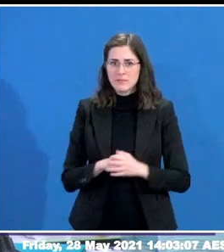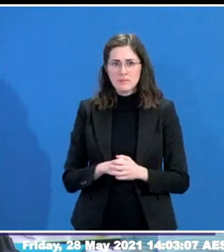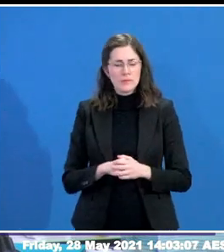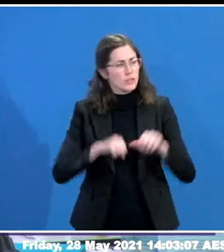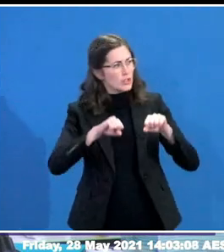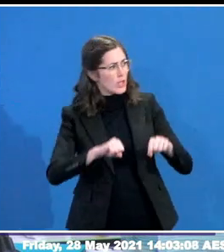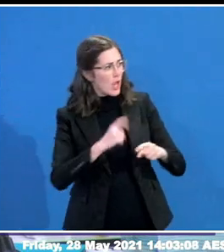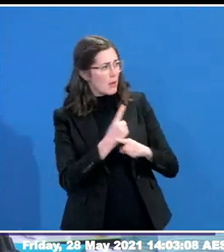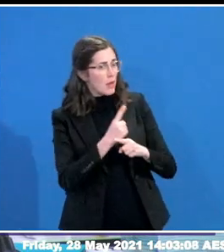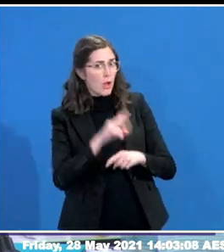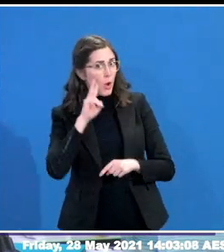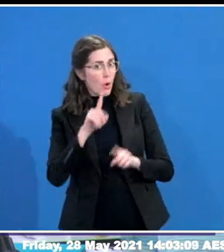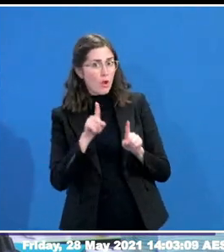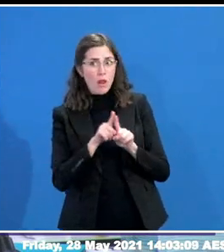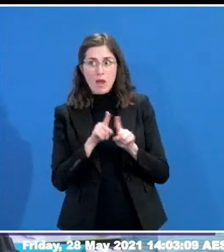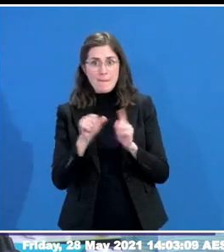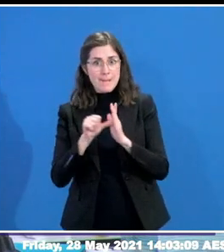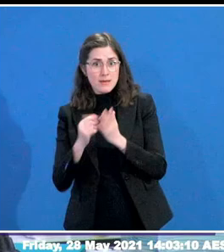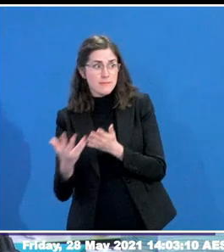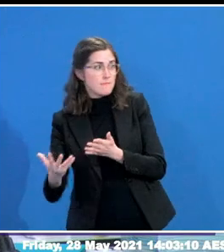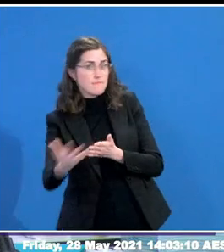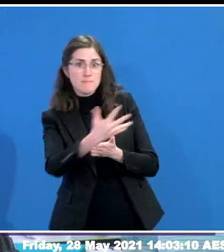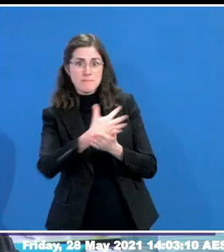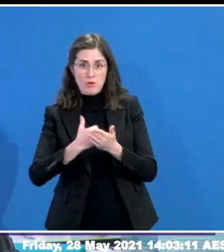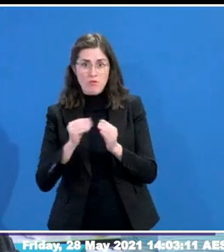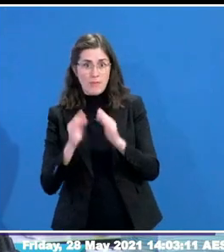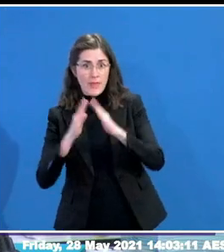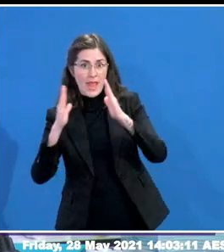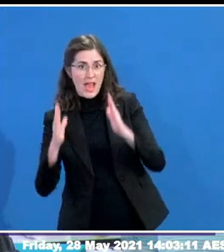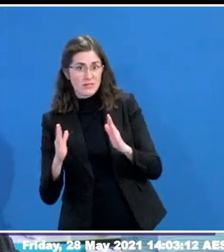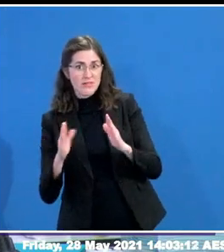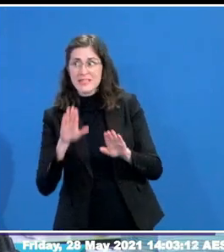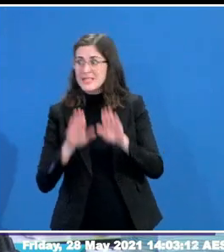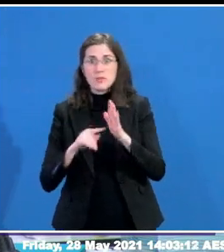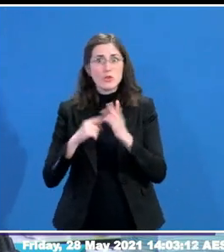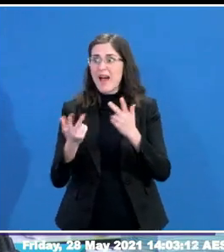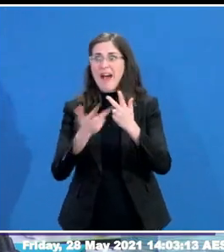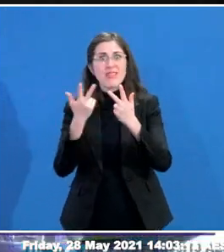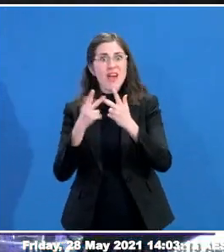return from that kind of investment is comparable with the economic return from investment in private markets?